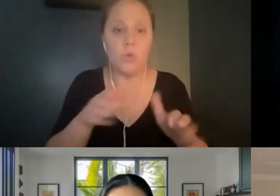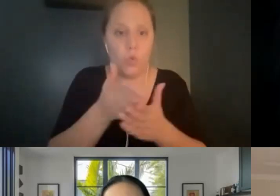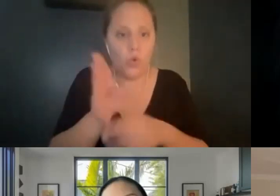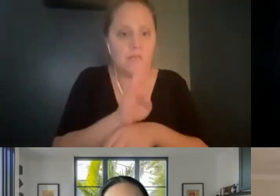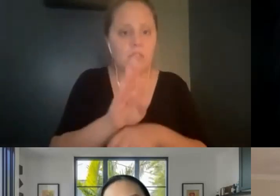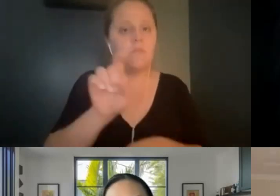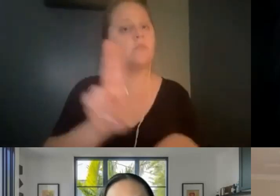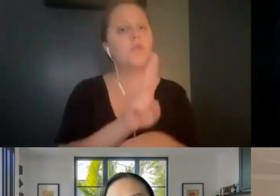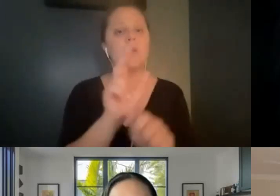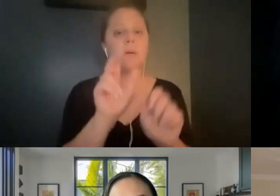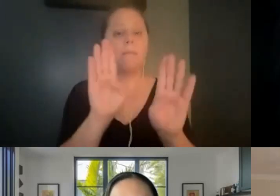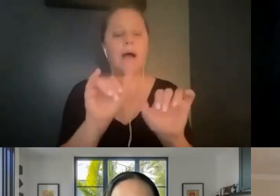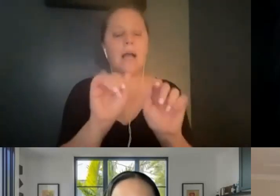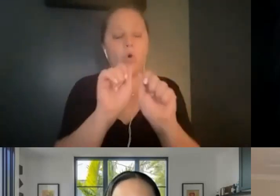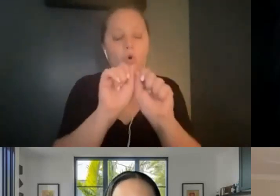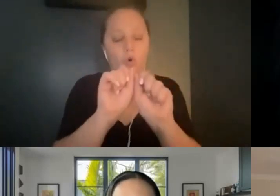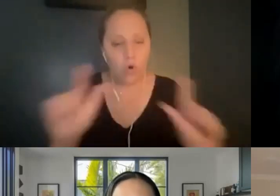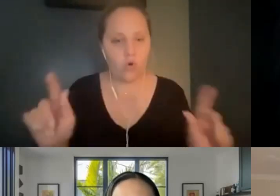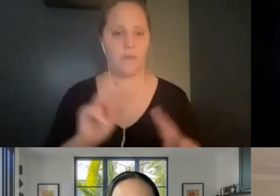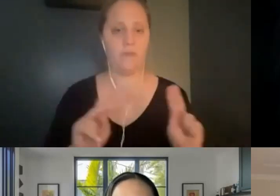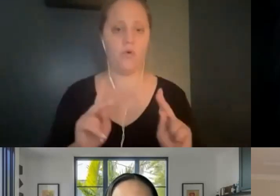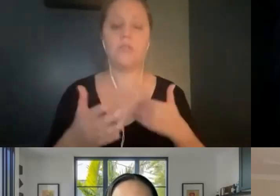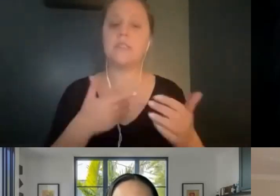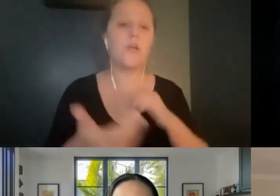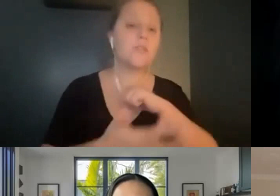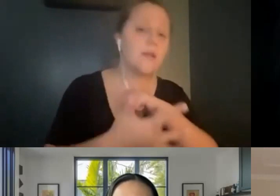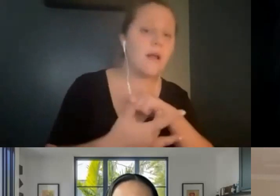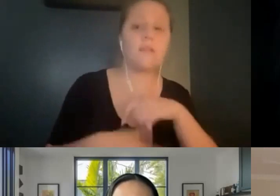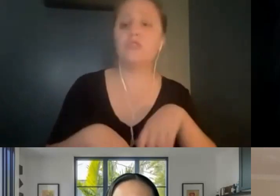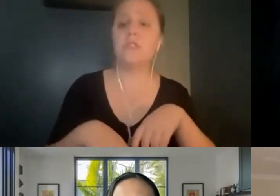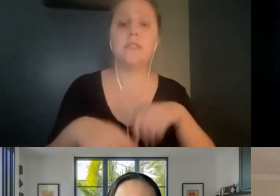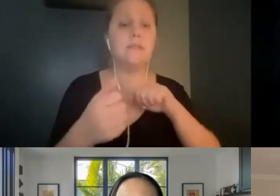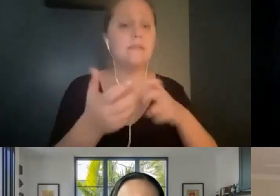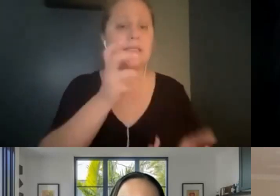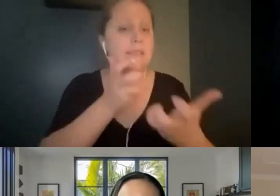what kind of assistive technology or adaptive strategy they use.